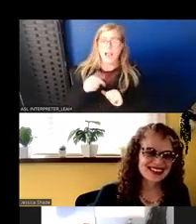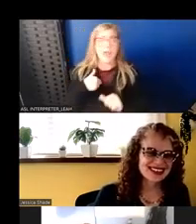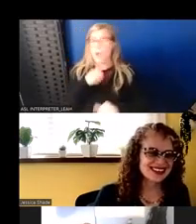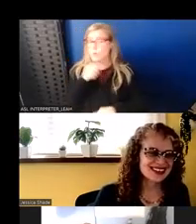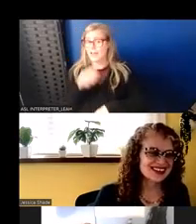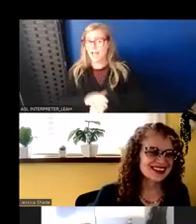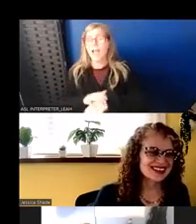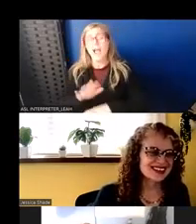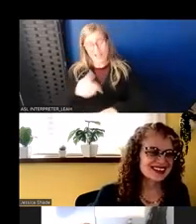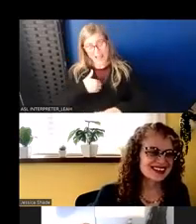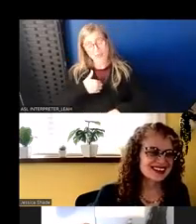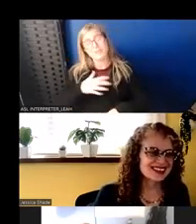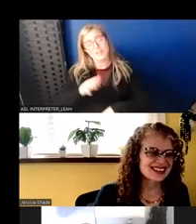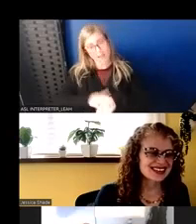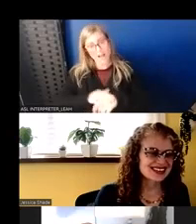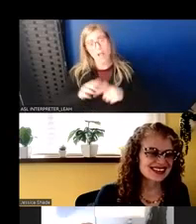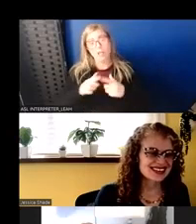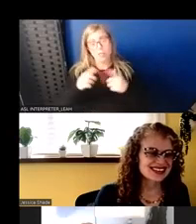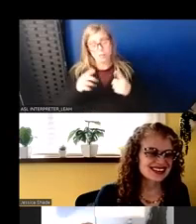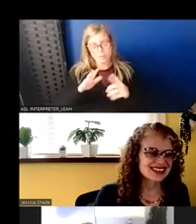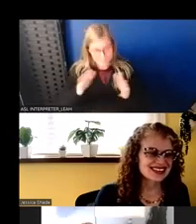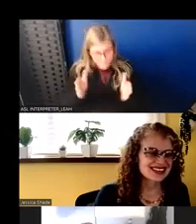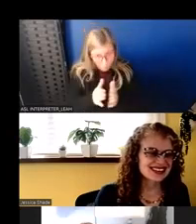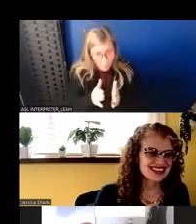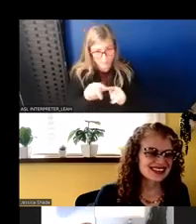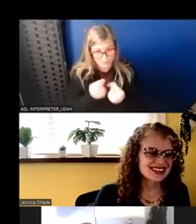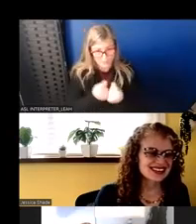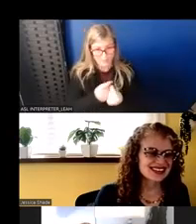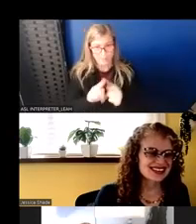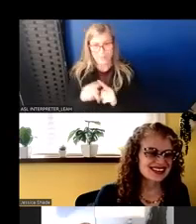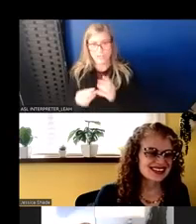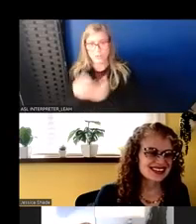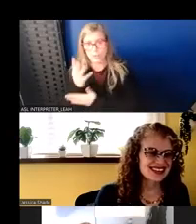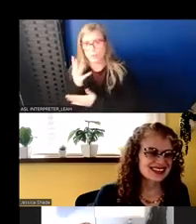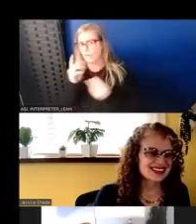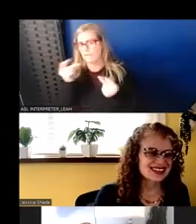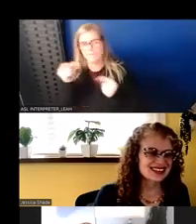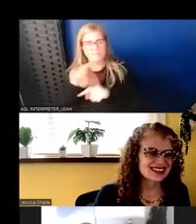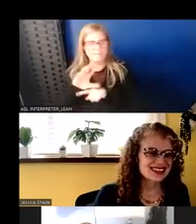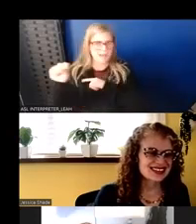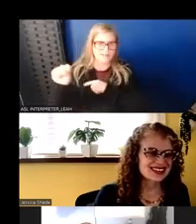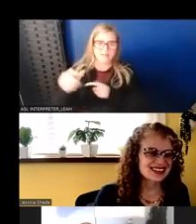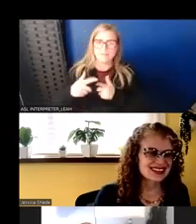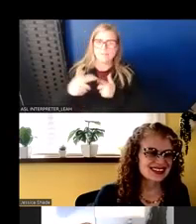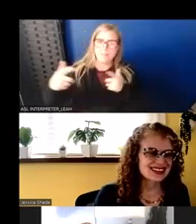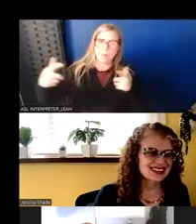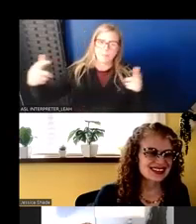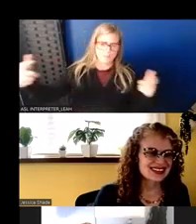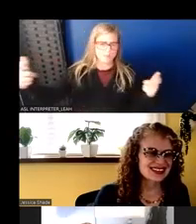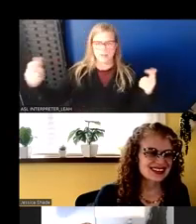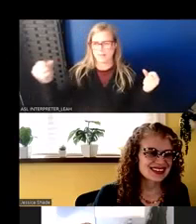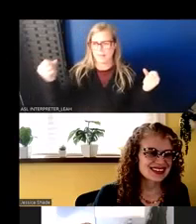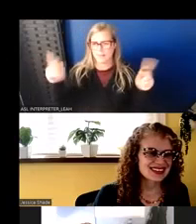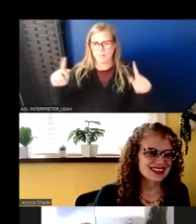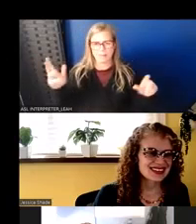started small and got bigger really fast. And it got bigger really fast because it just connected people.